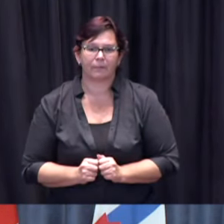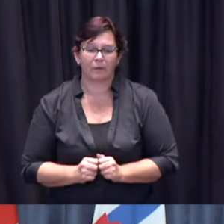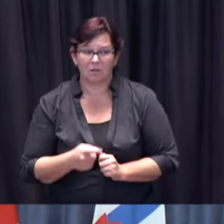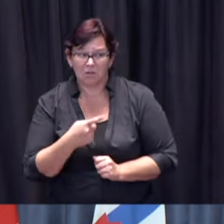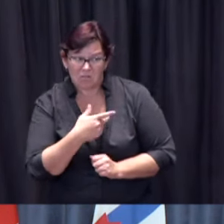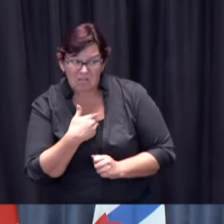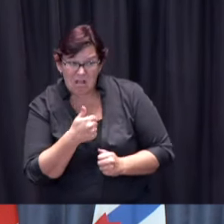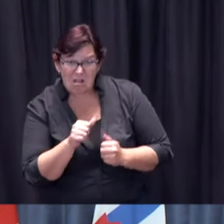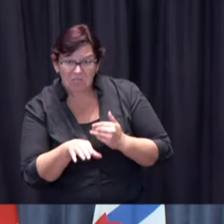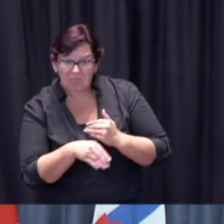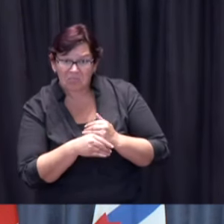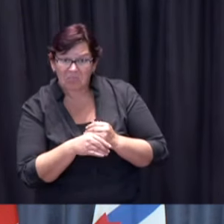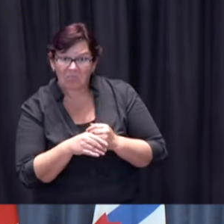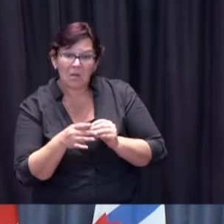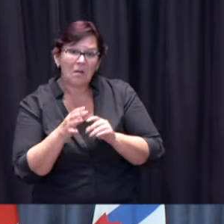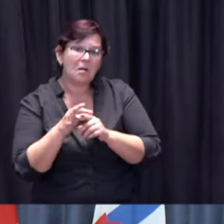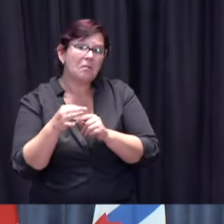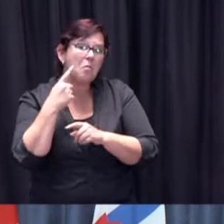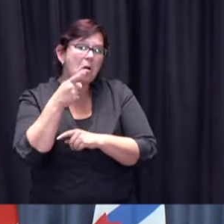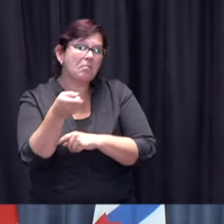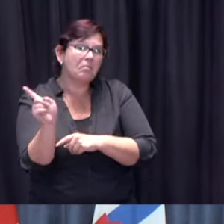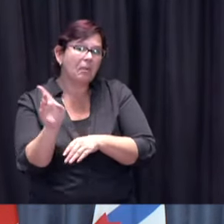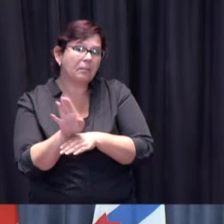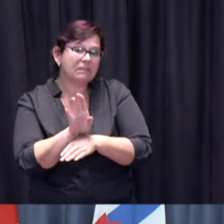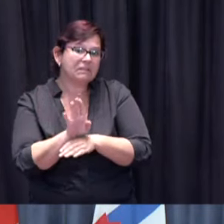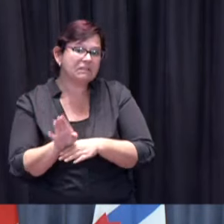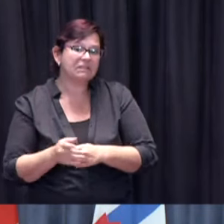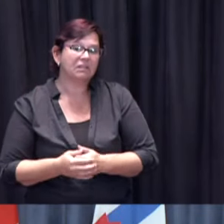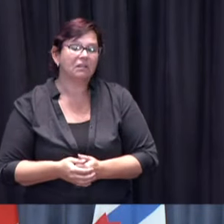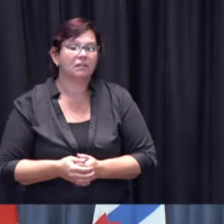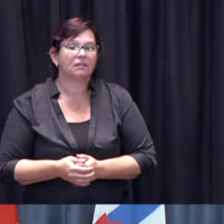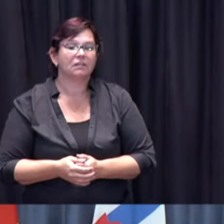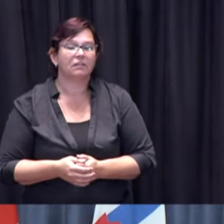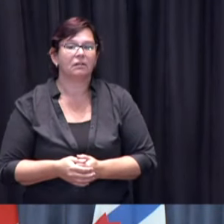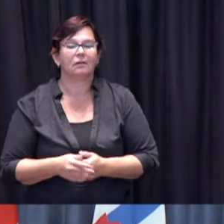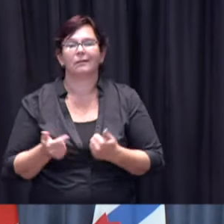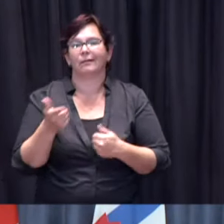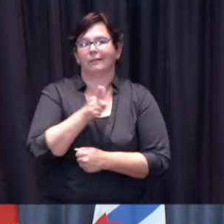Yes indeed we have been preparing for obviously the varying stages.